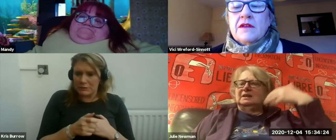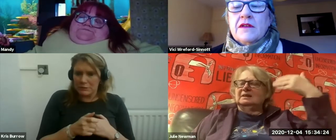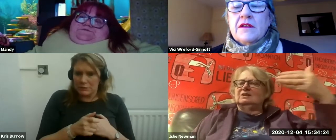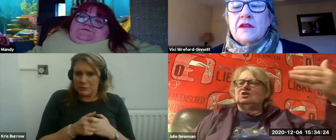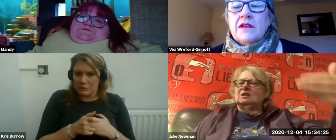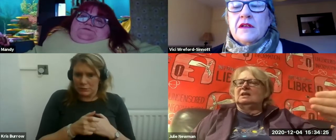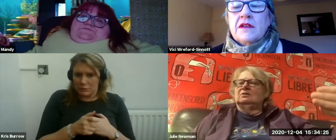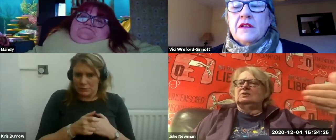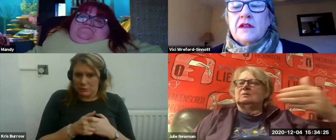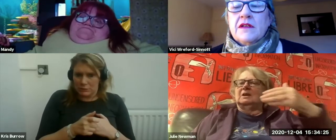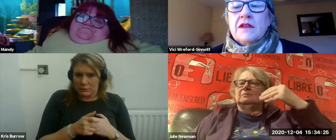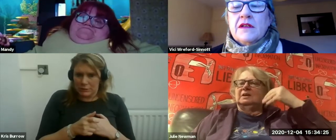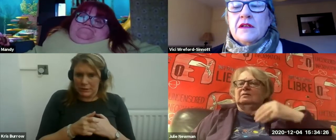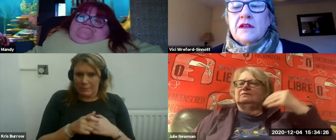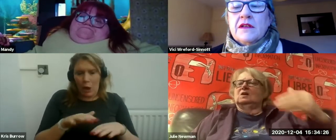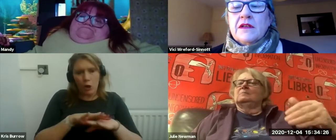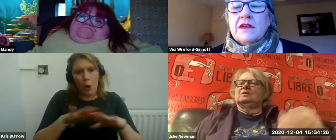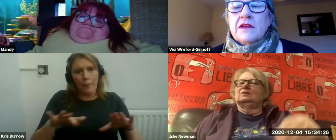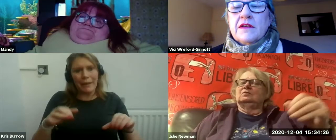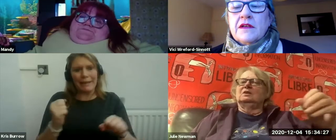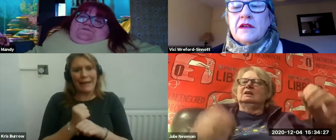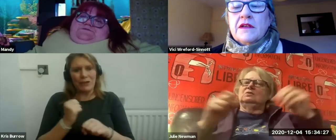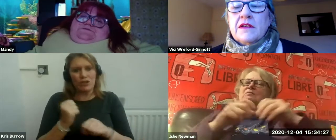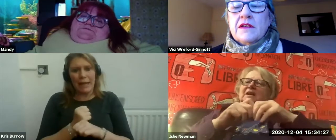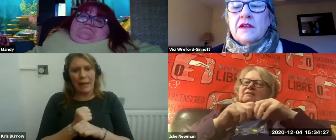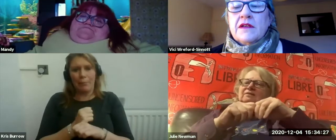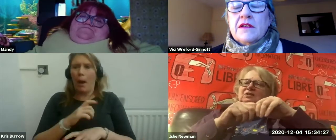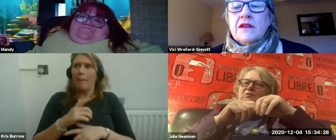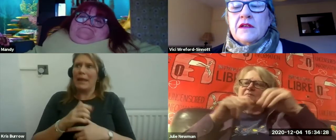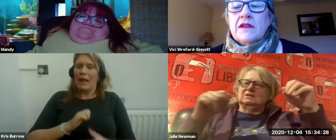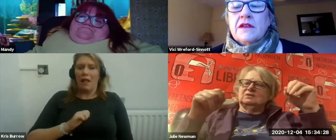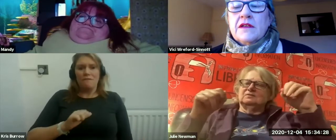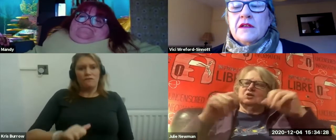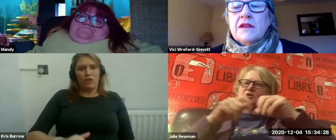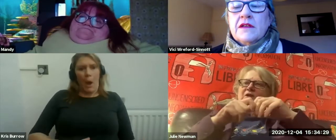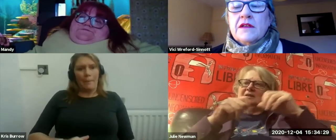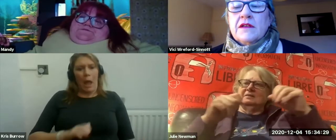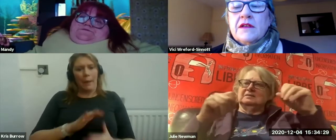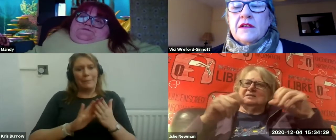an engineer, it's about being the farmer. You make things with bits of string and